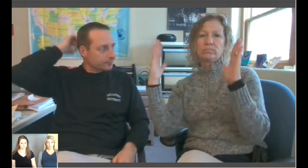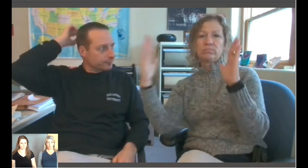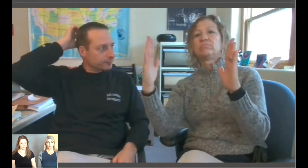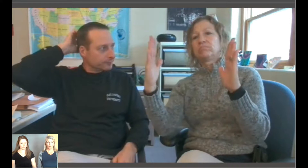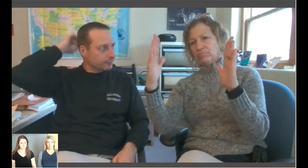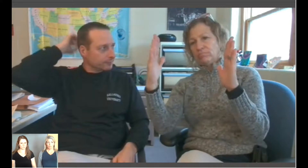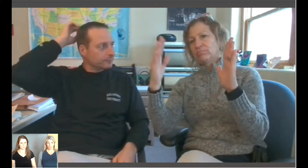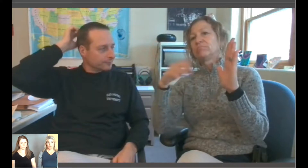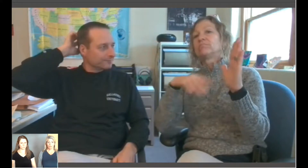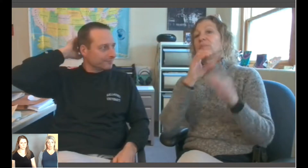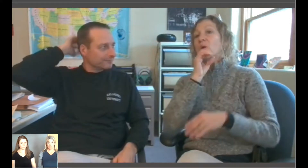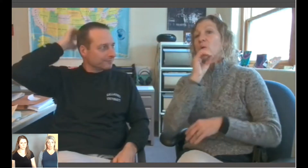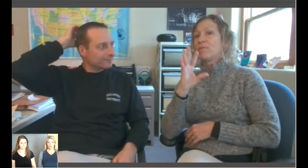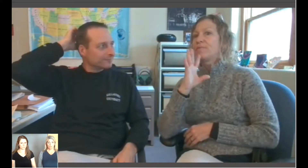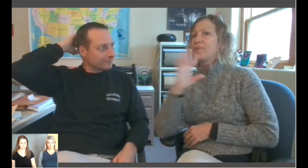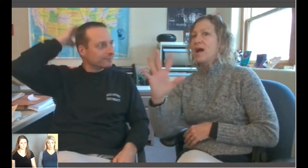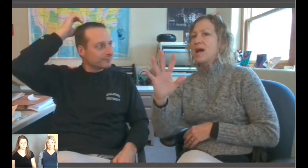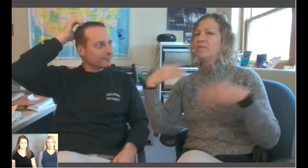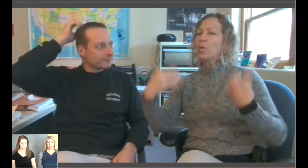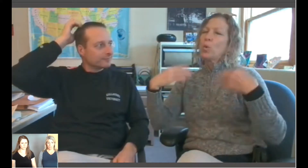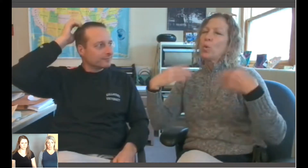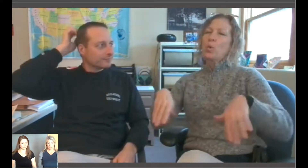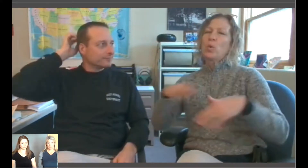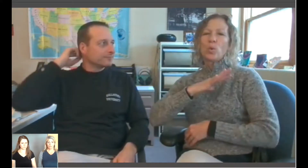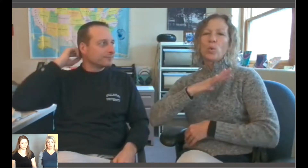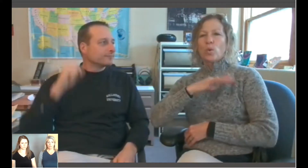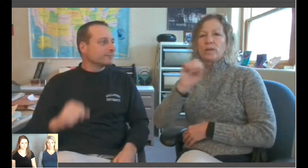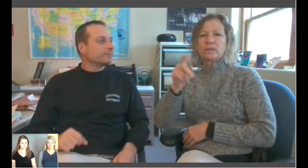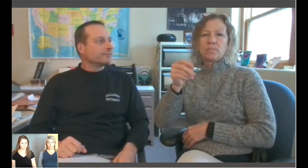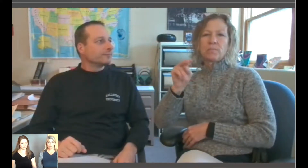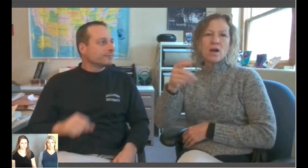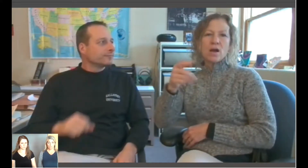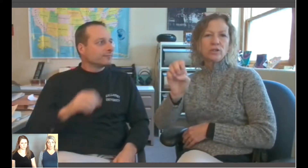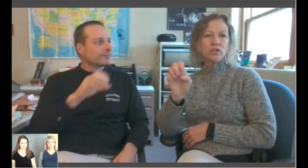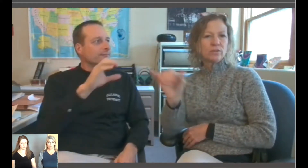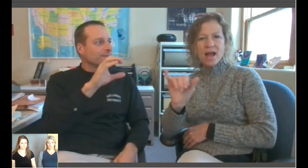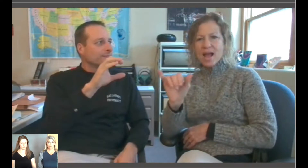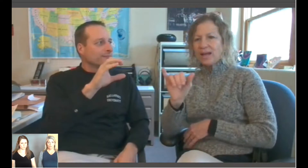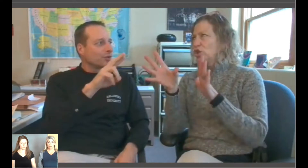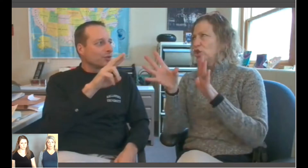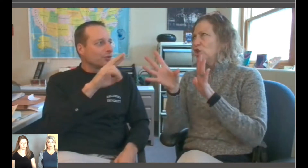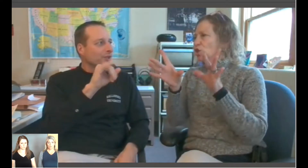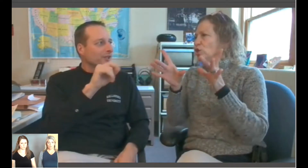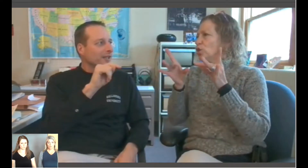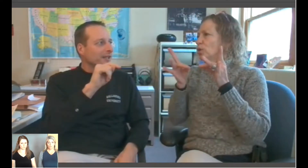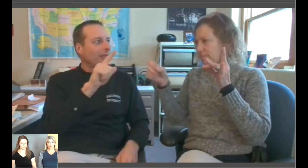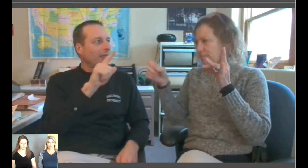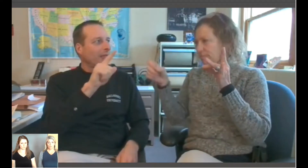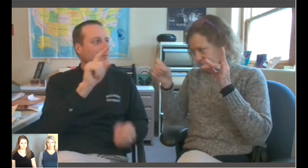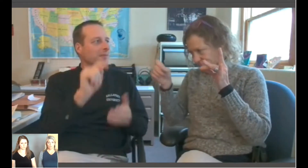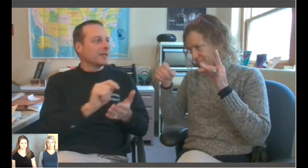As children are learning language there is the window of time from 0-5 when the brain is a sponge.